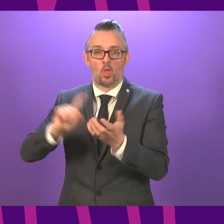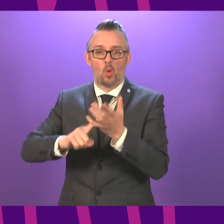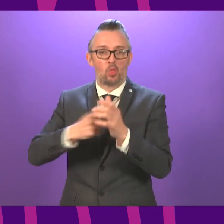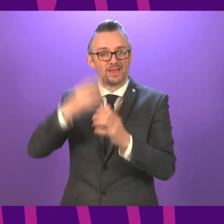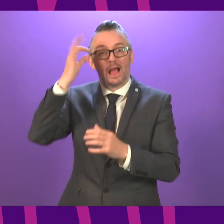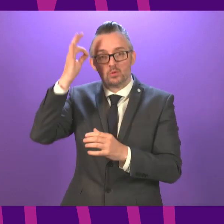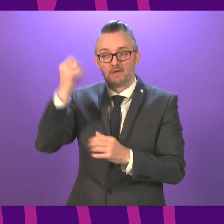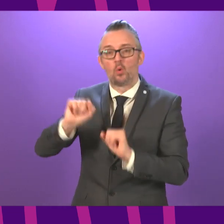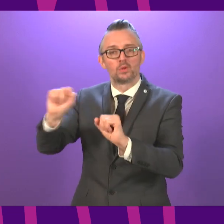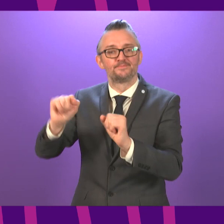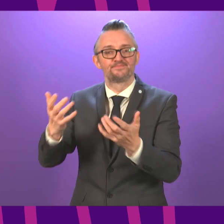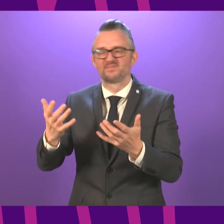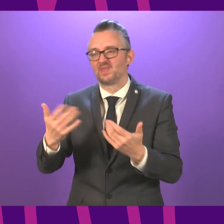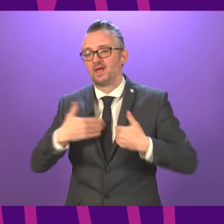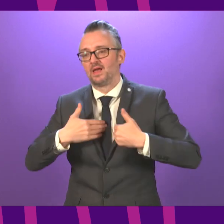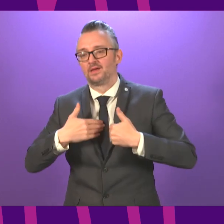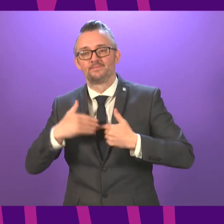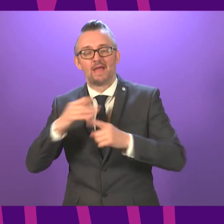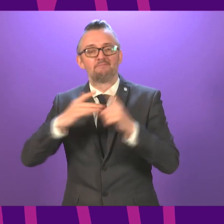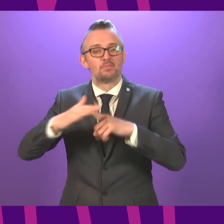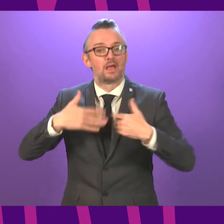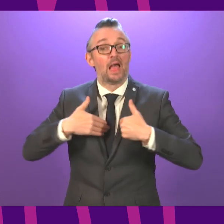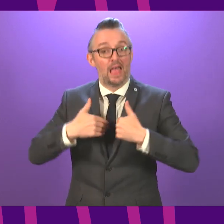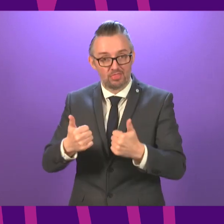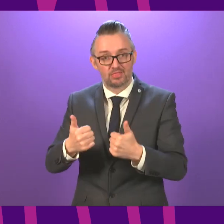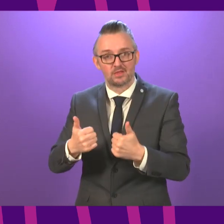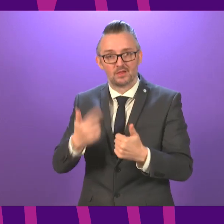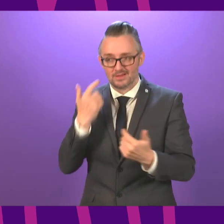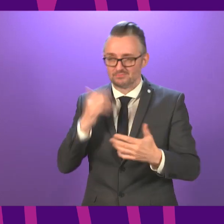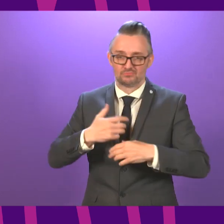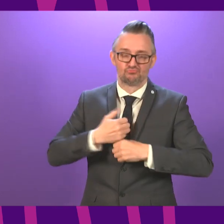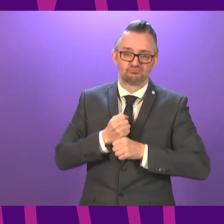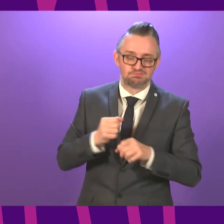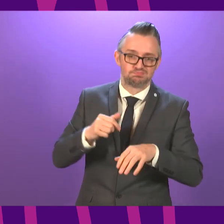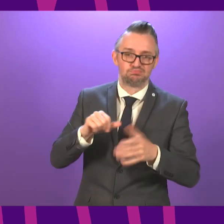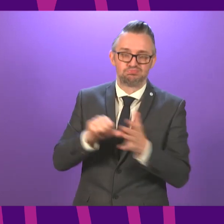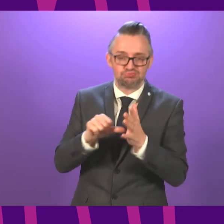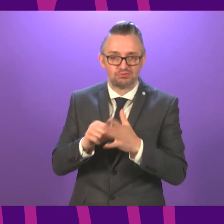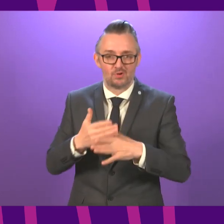approach to certification, will provide improved access to those certificates for our exporters.